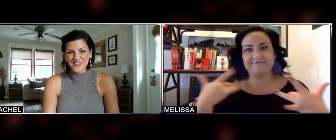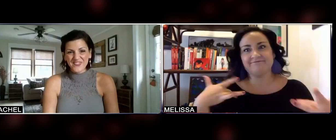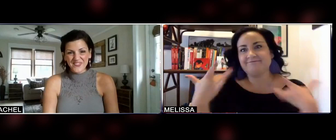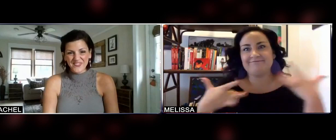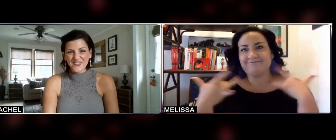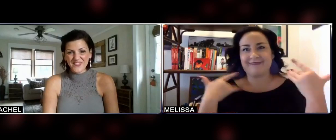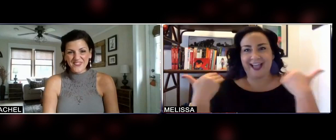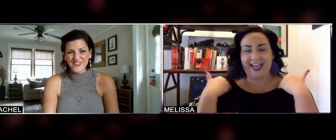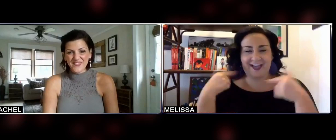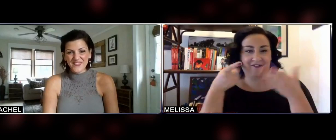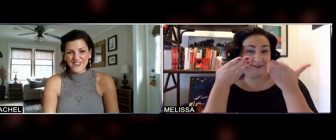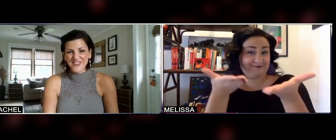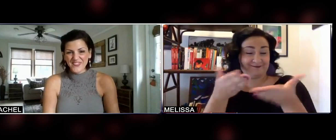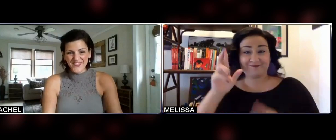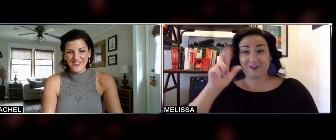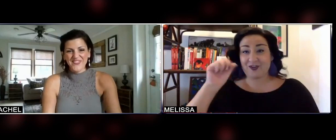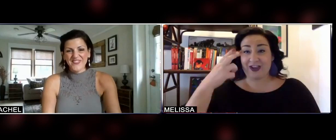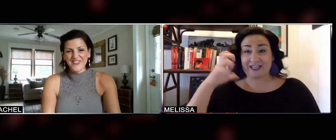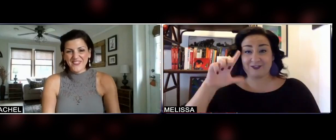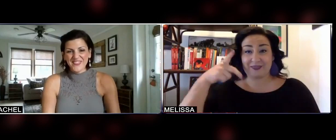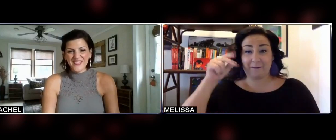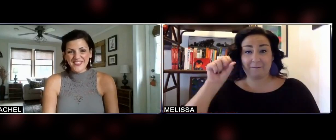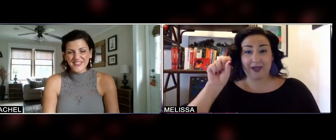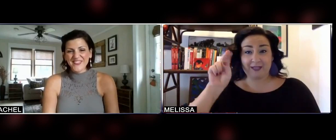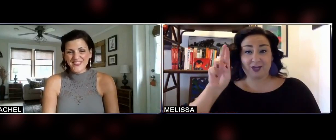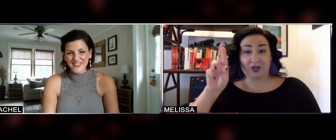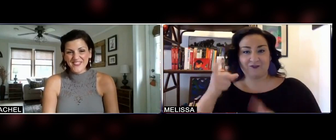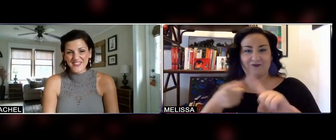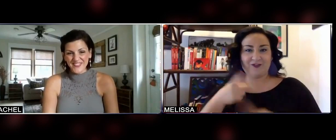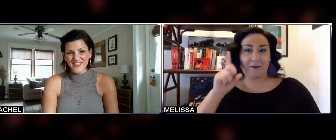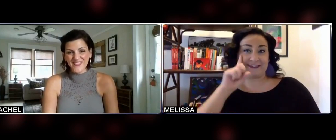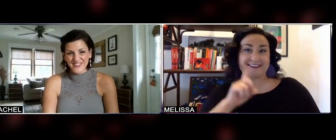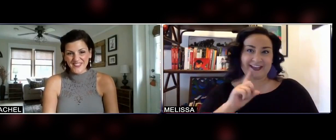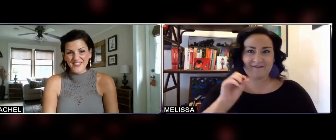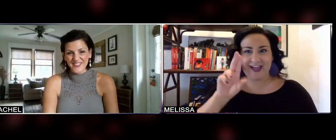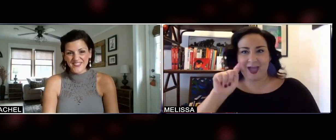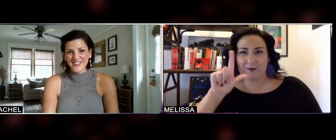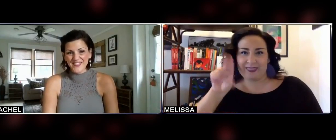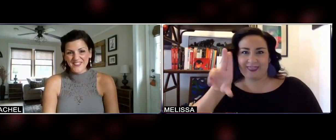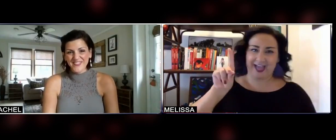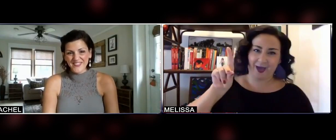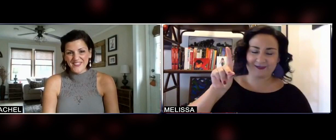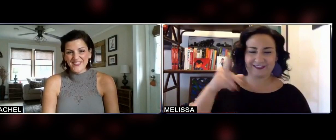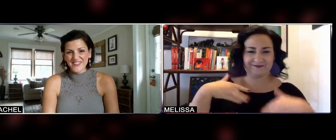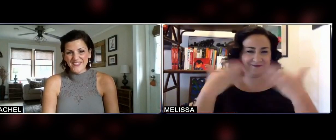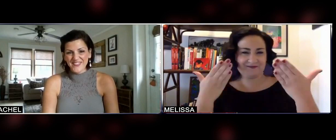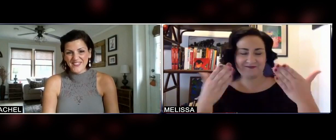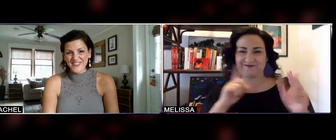I'm excited to have Rachel Posner from Deaf Out Loud!